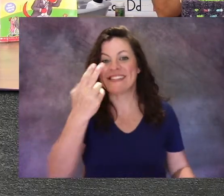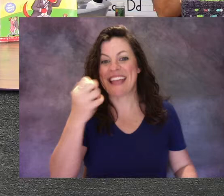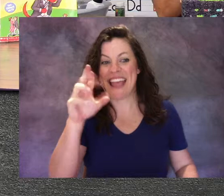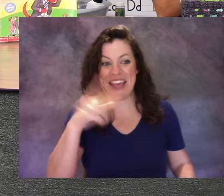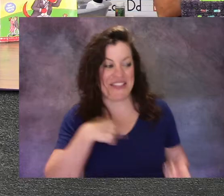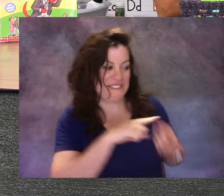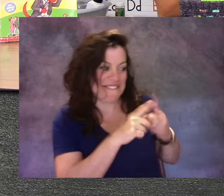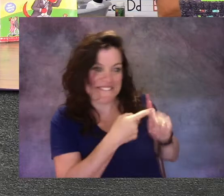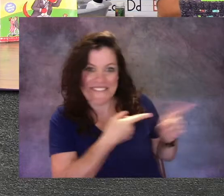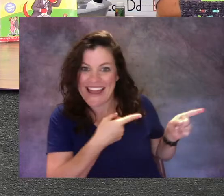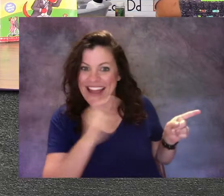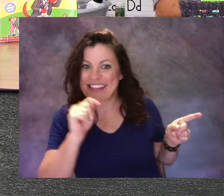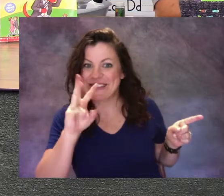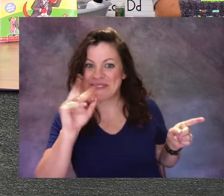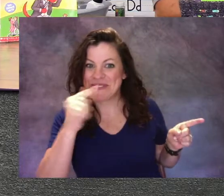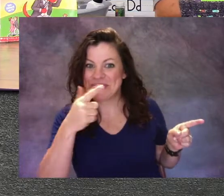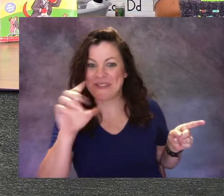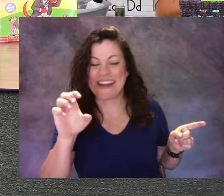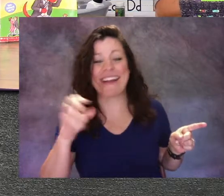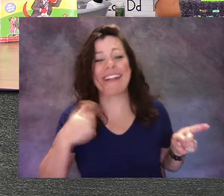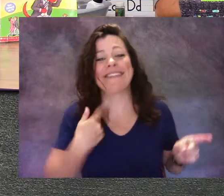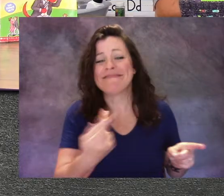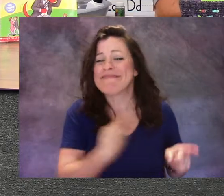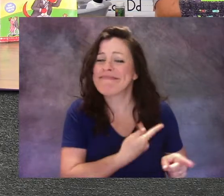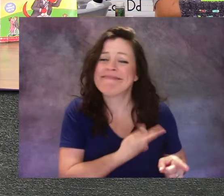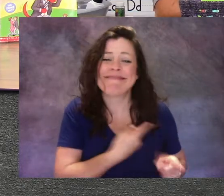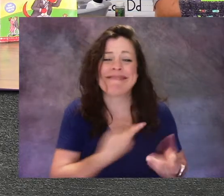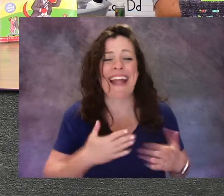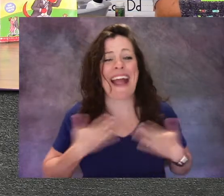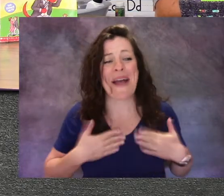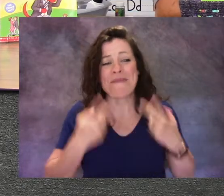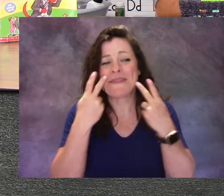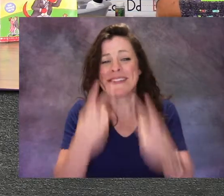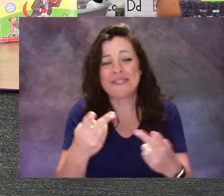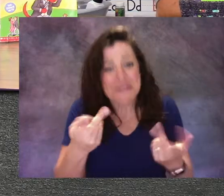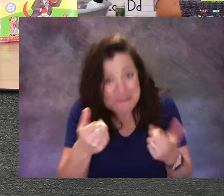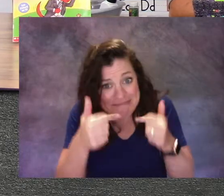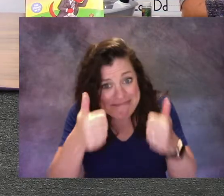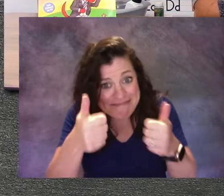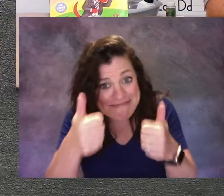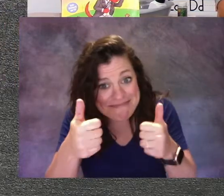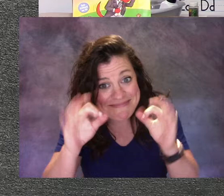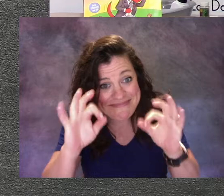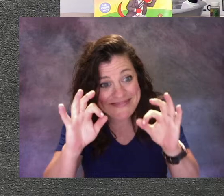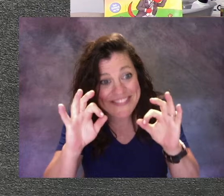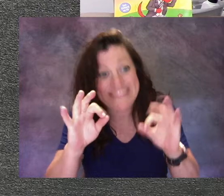and we're so glad to see you today. How are you? Thank you for coming back to my class.